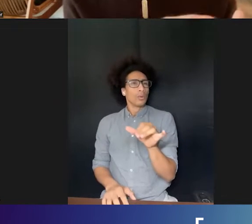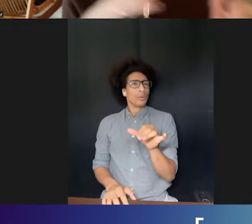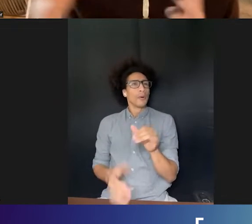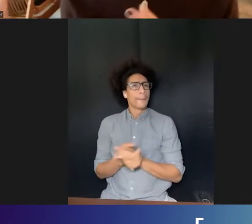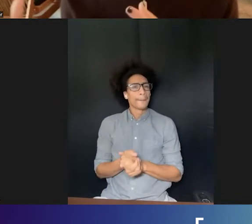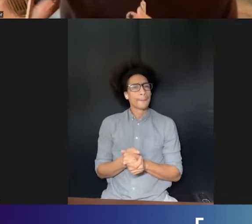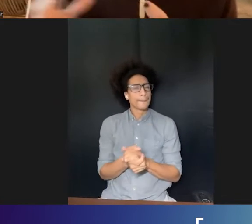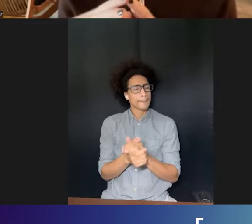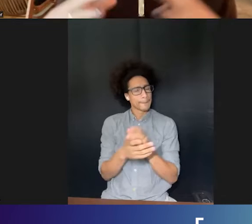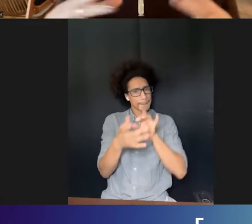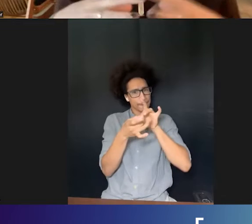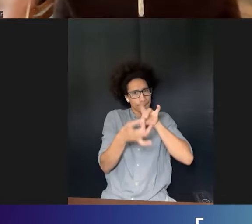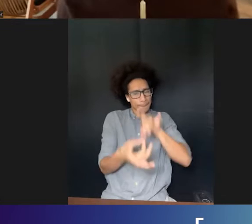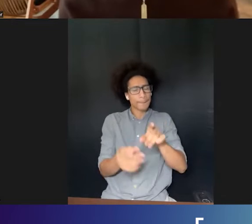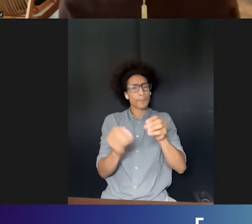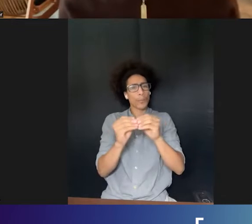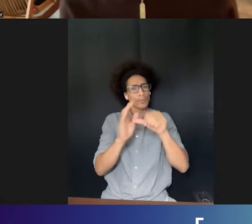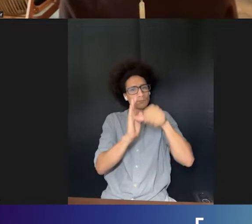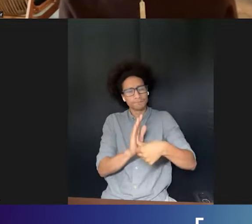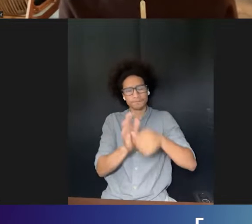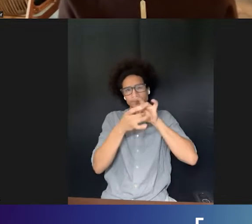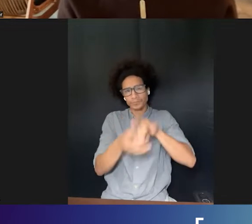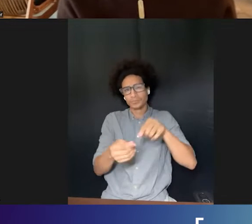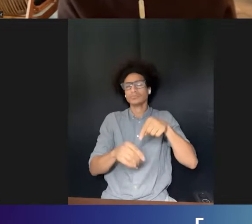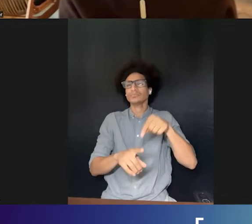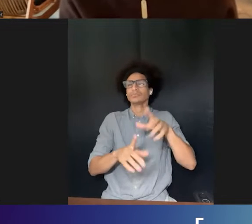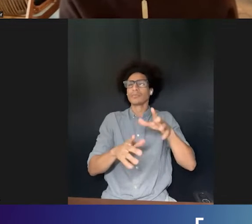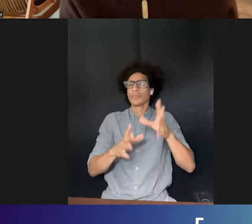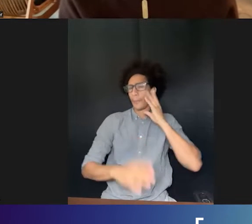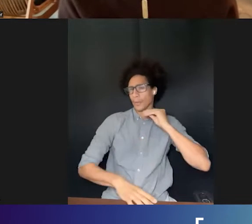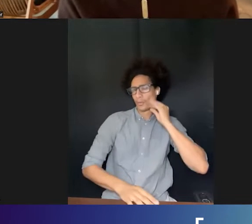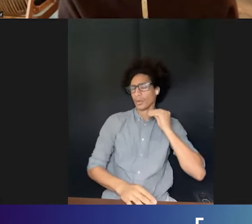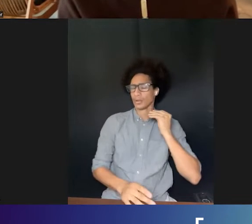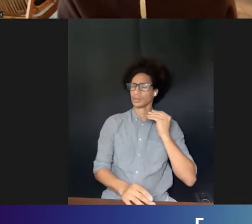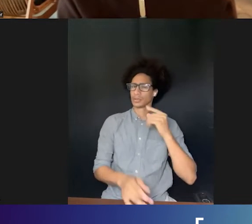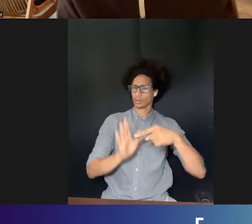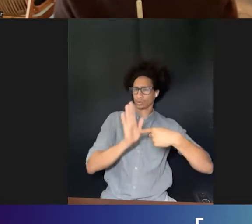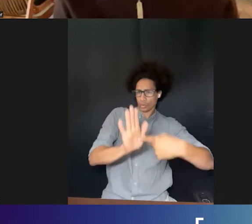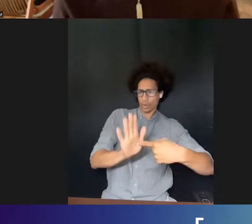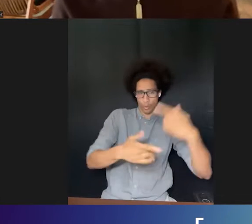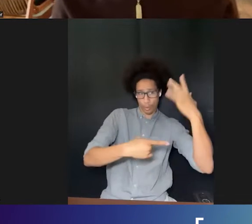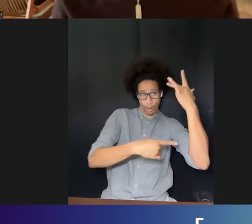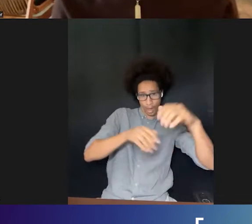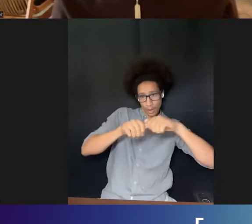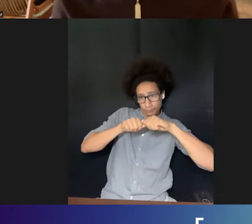even prior to sort of wide distribution. Can we be really screening in person at festivals